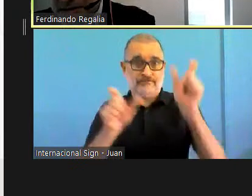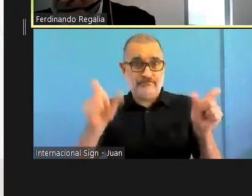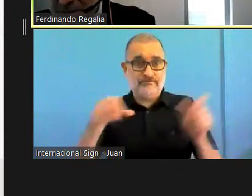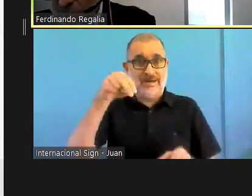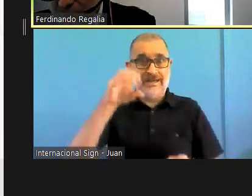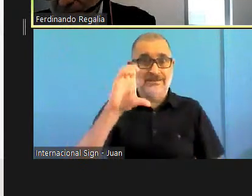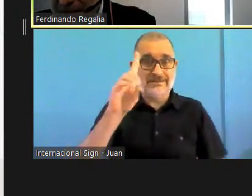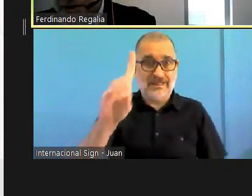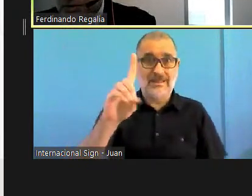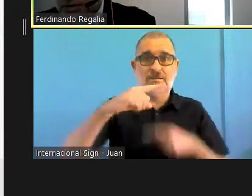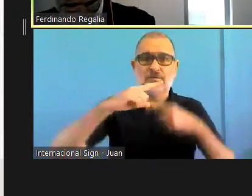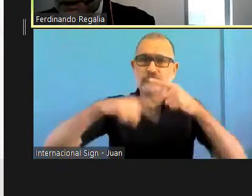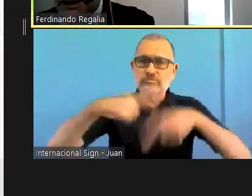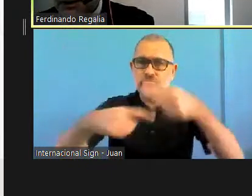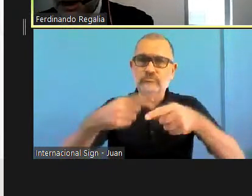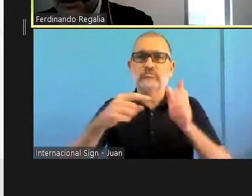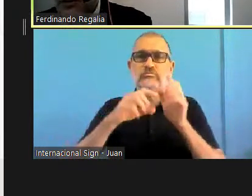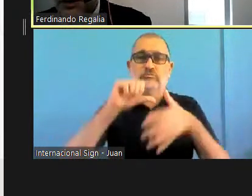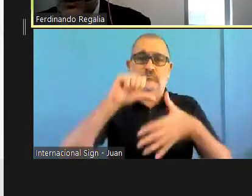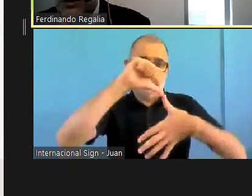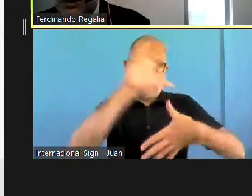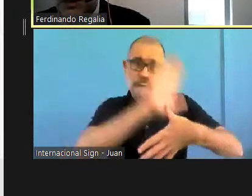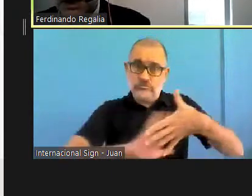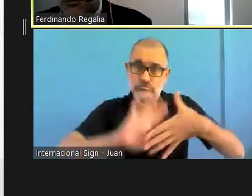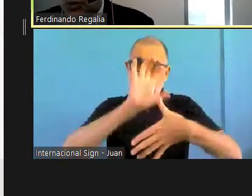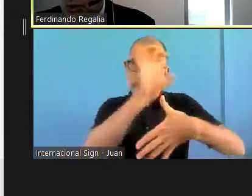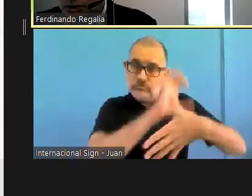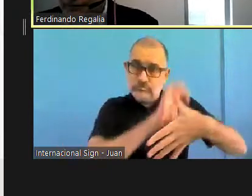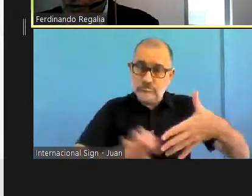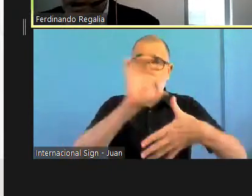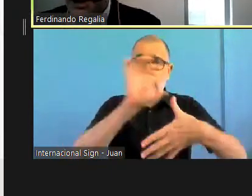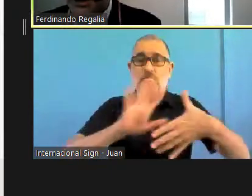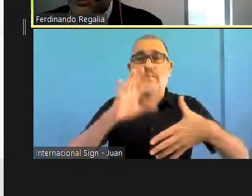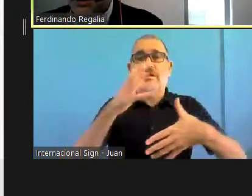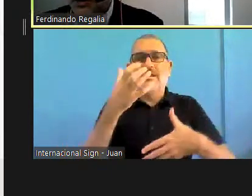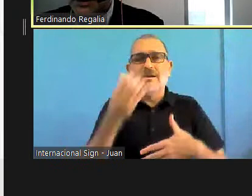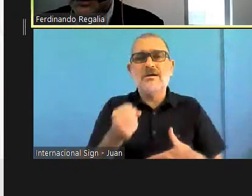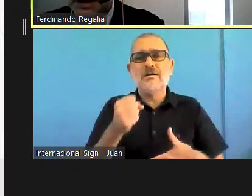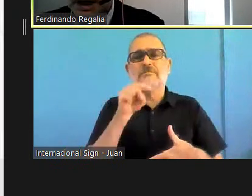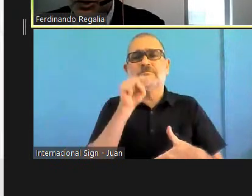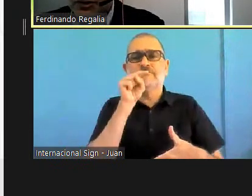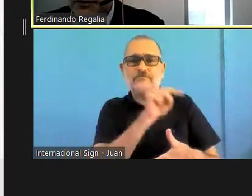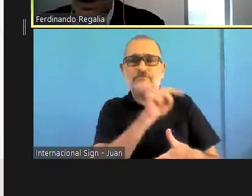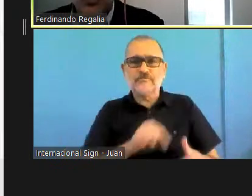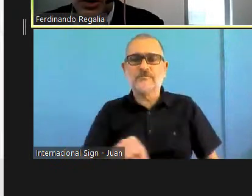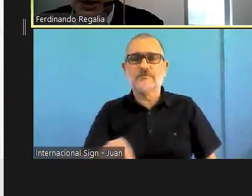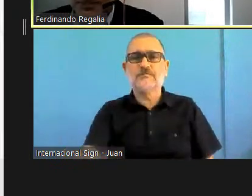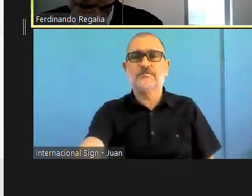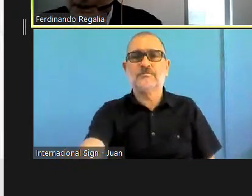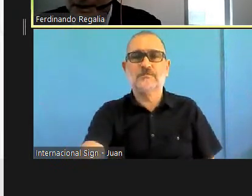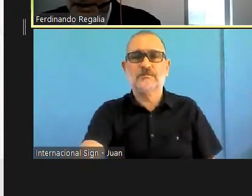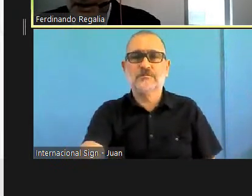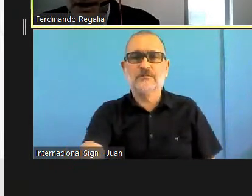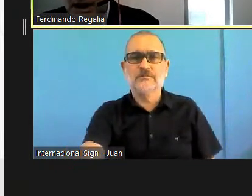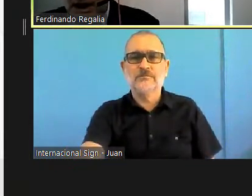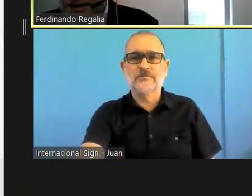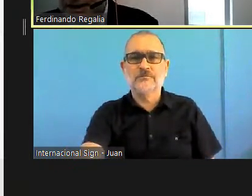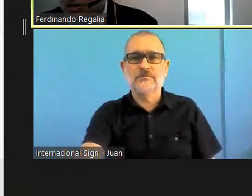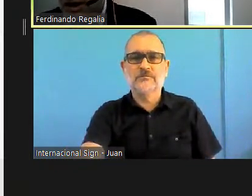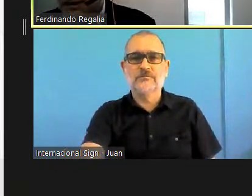These might be more manageable if the debates over resources become more fully engaged with a discussion of how money is spent, how it